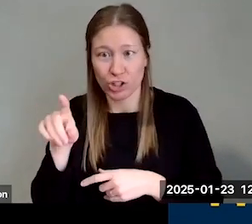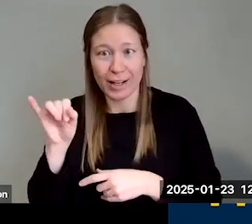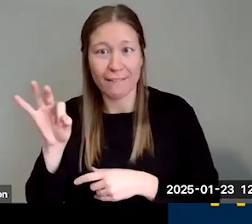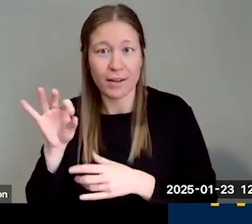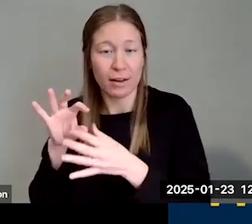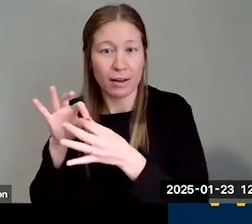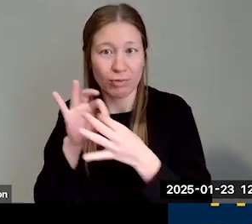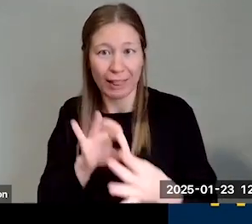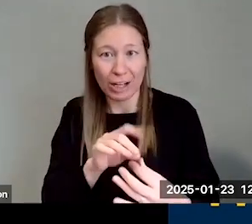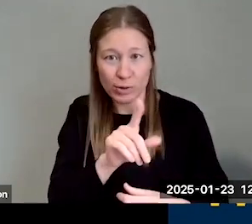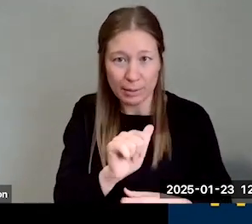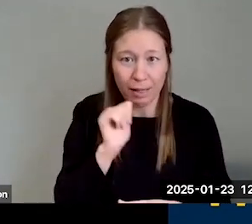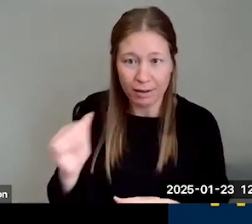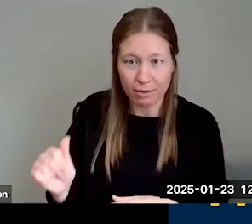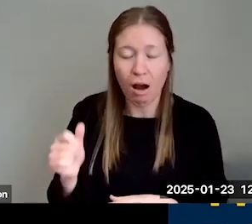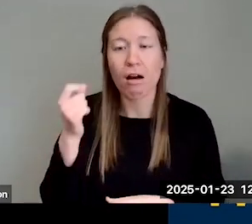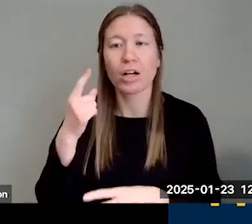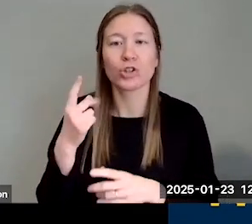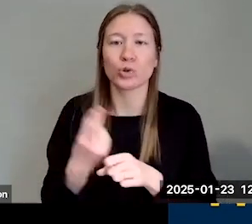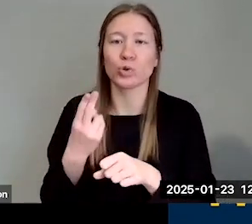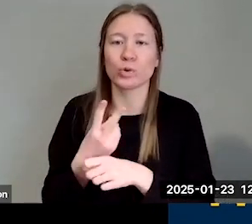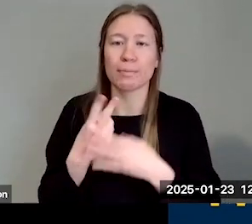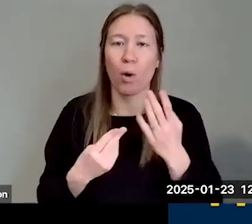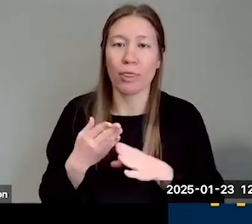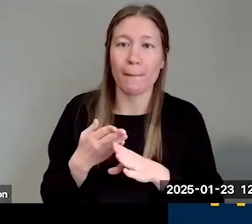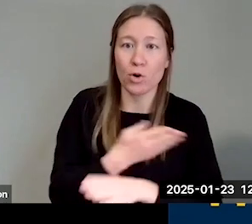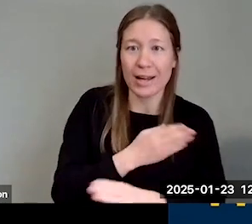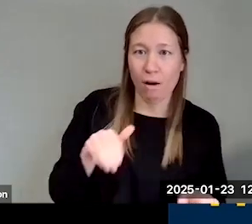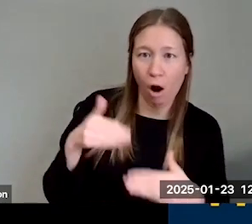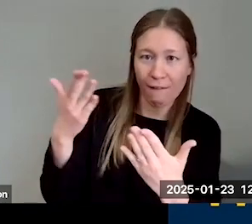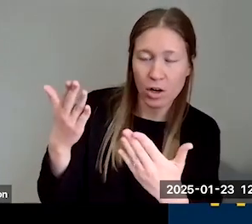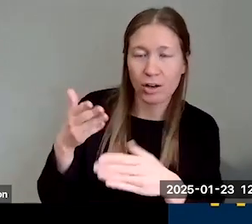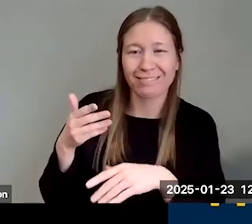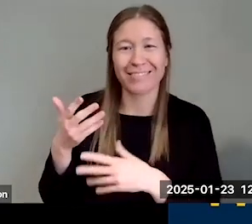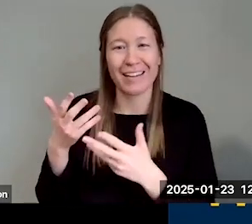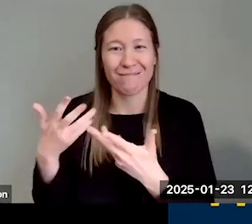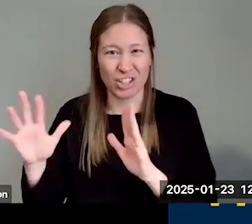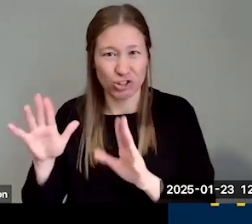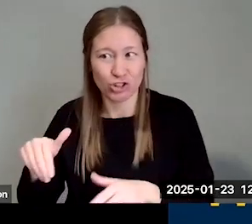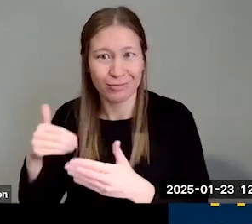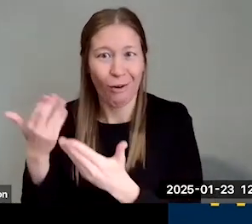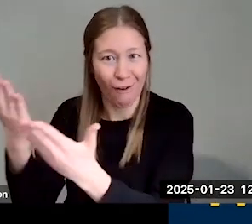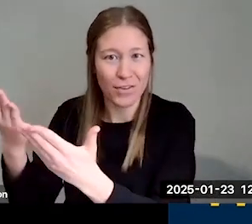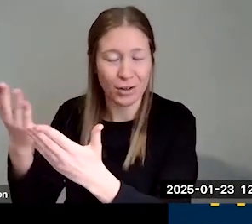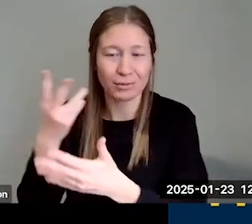are utilized both pre- and post-offer of the stages of employment.